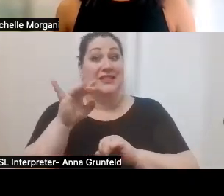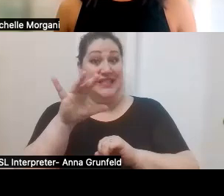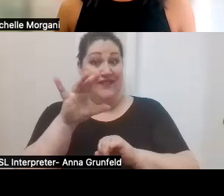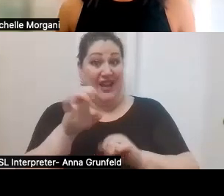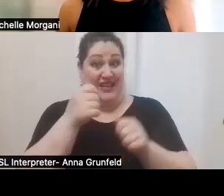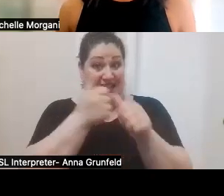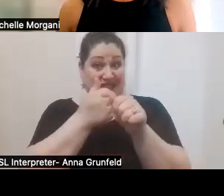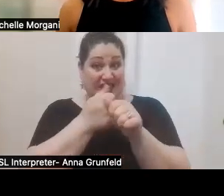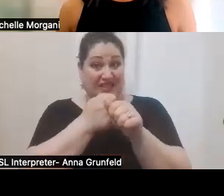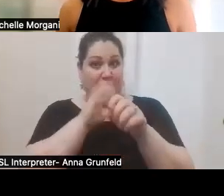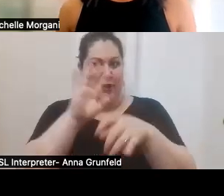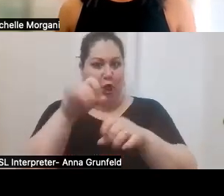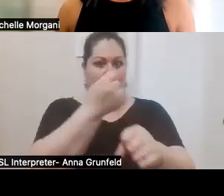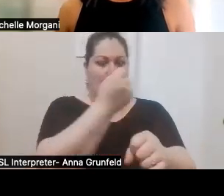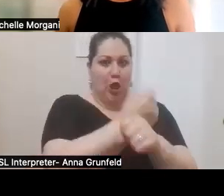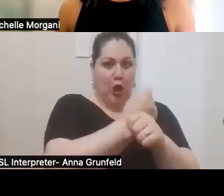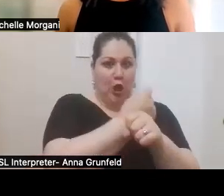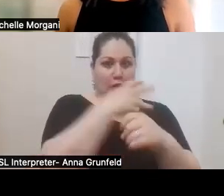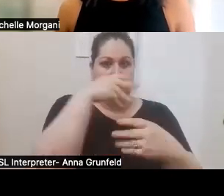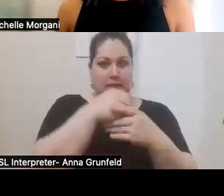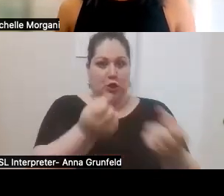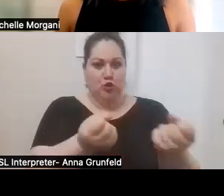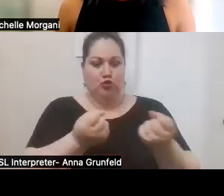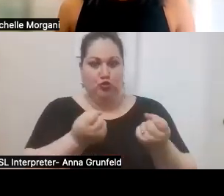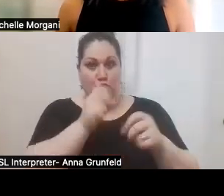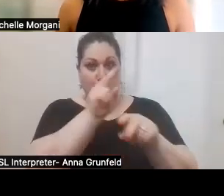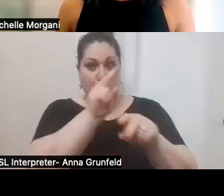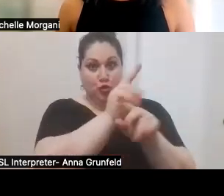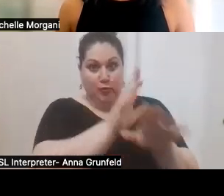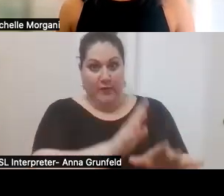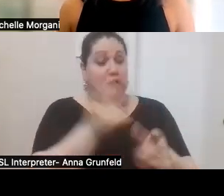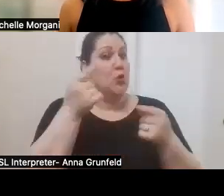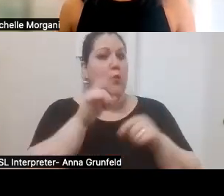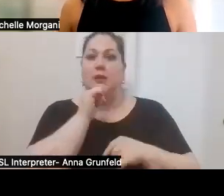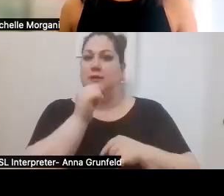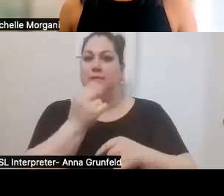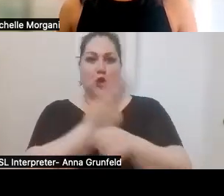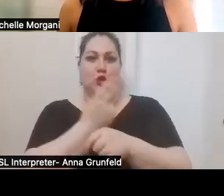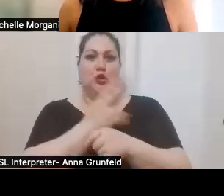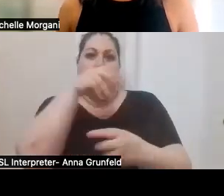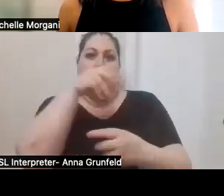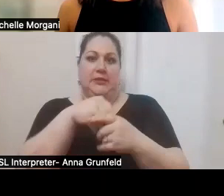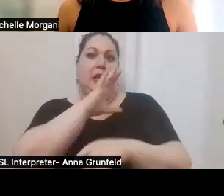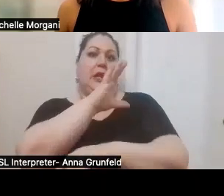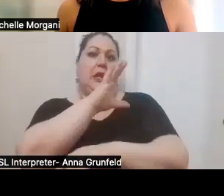when it's not being used in clinical interviews, and this is how confidentiality is protected.